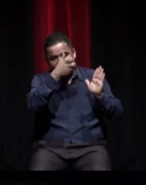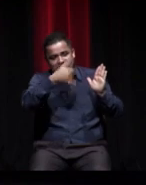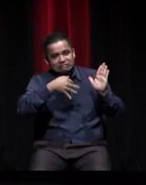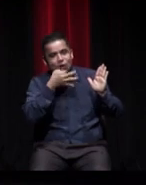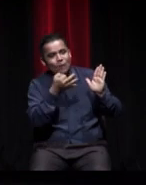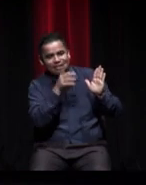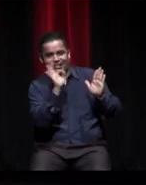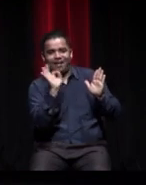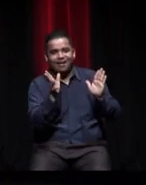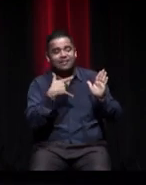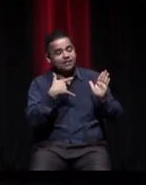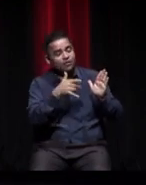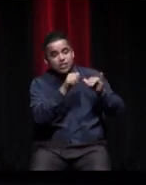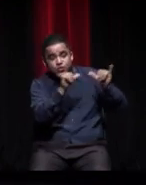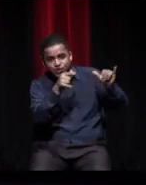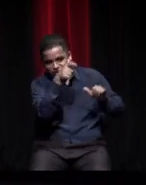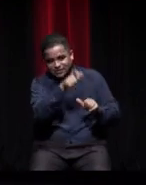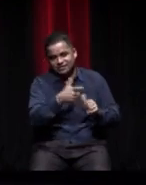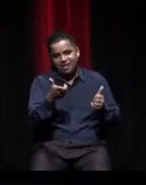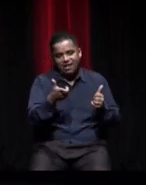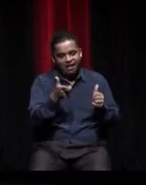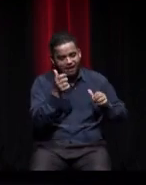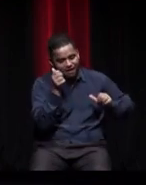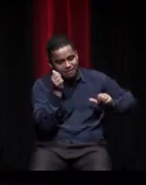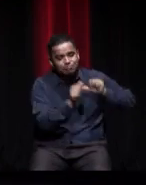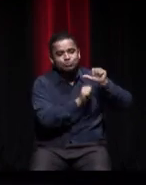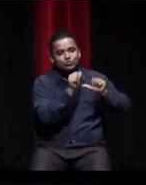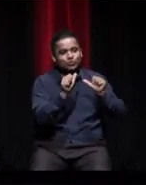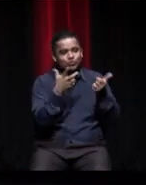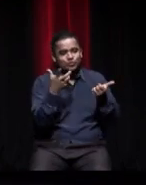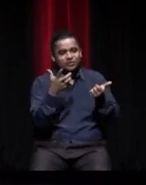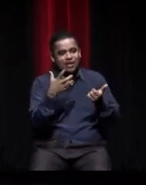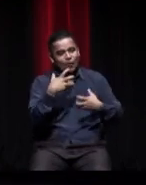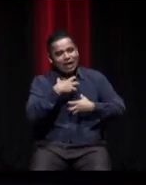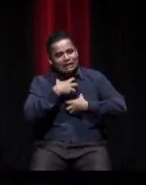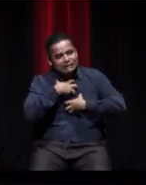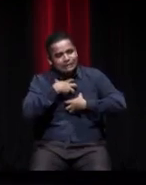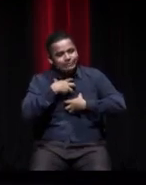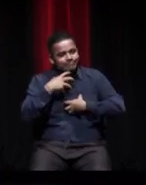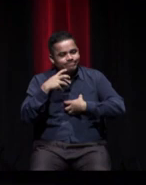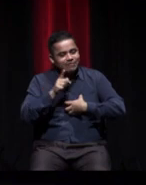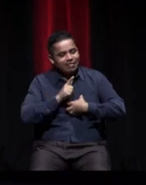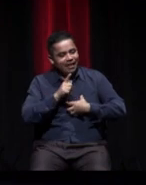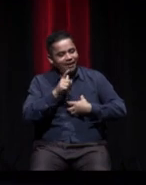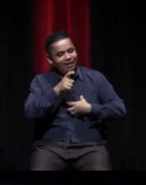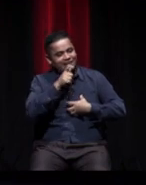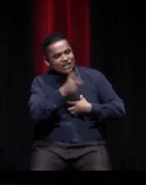News, by definition, changes expectations. it brings criticism, nuisances.